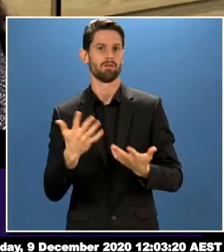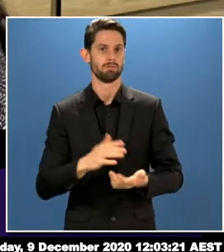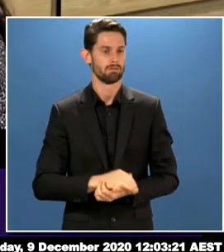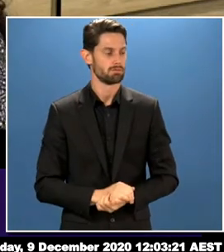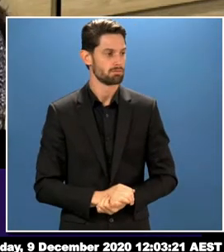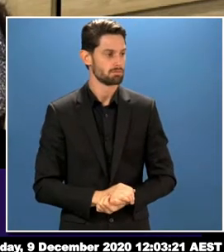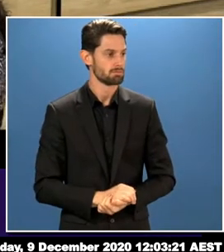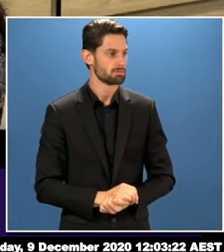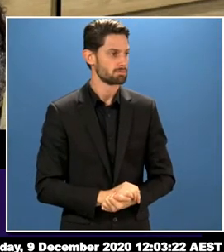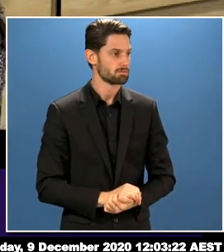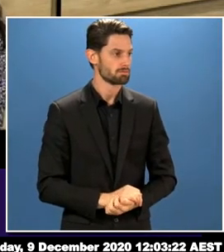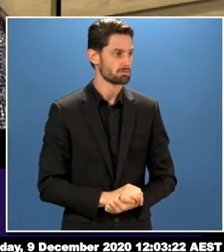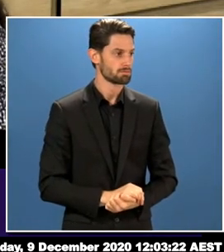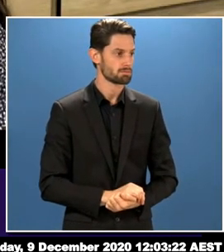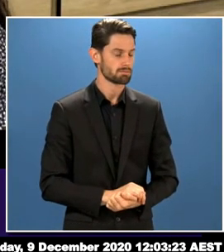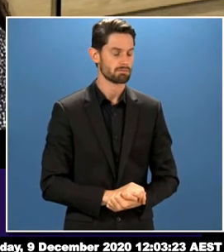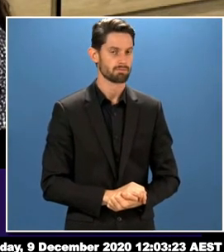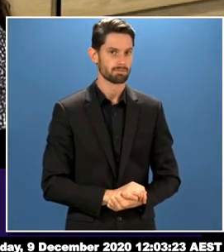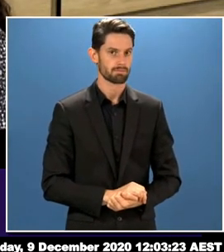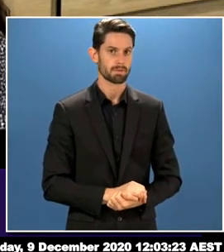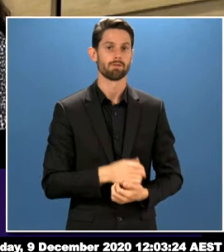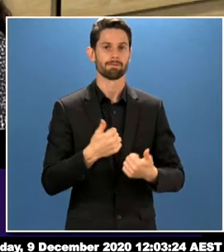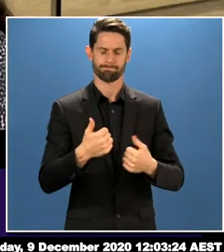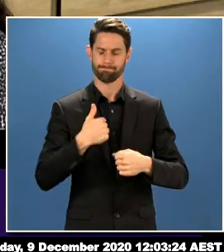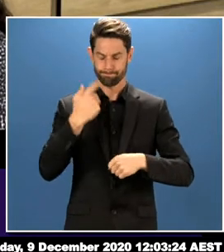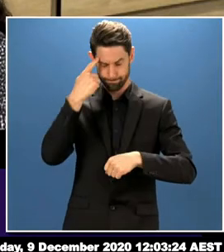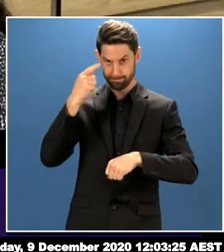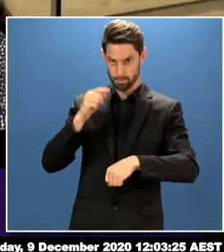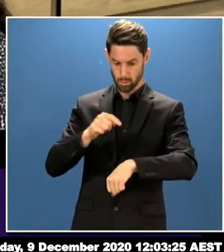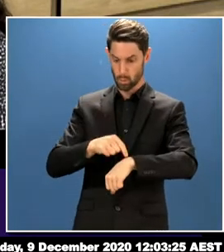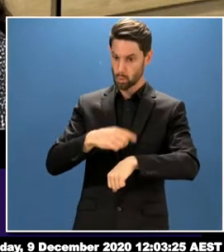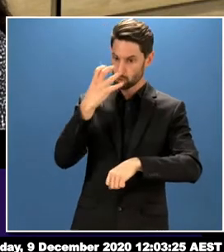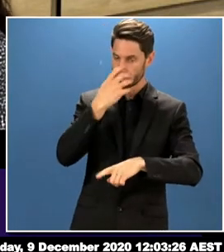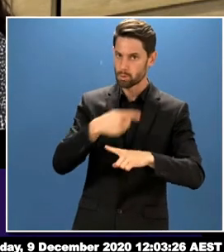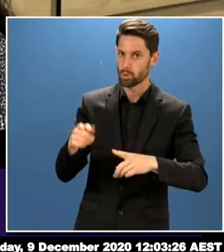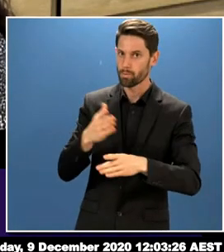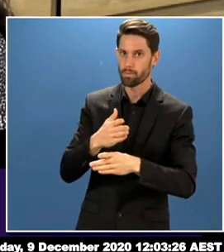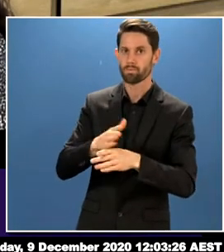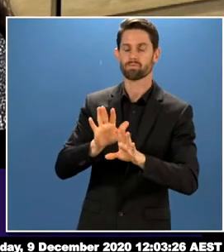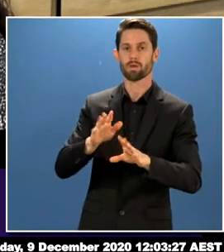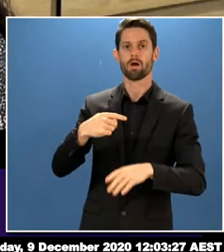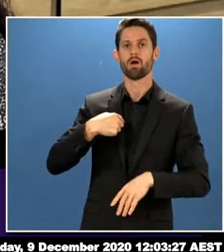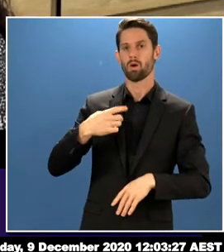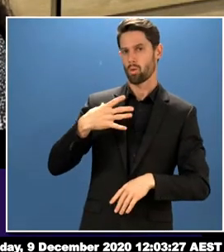Mr Pini, I'm conscious of the time.